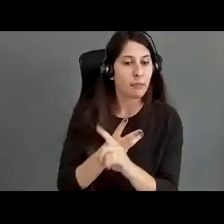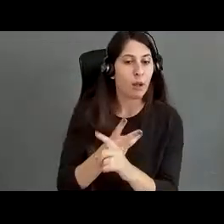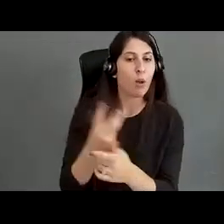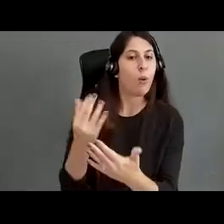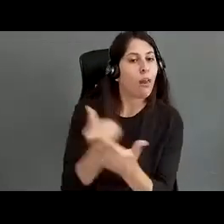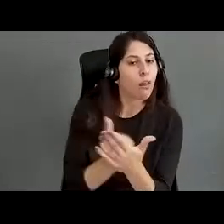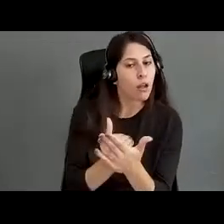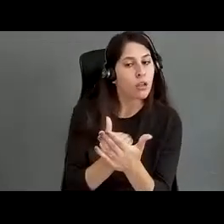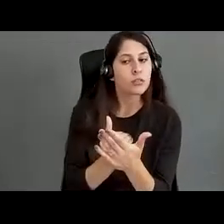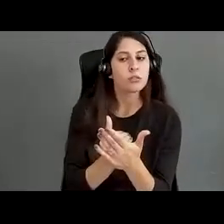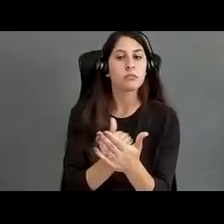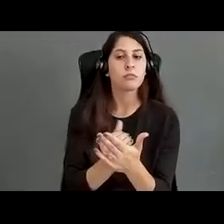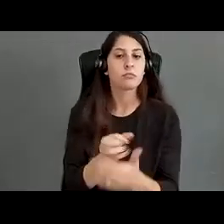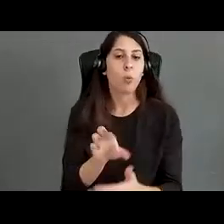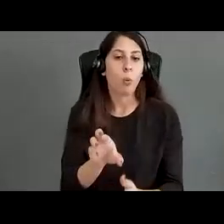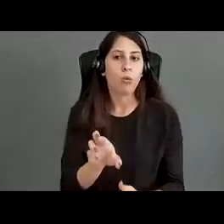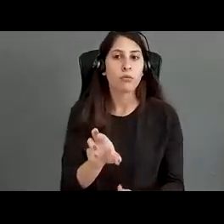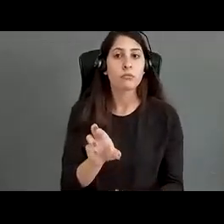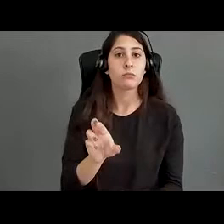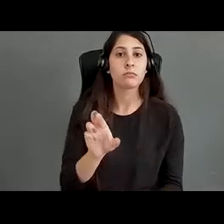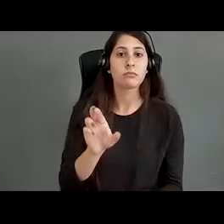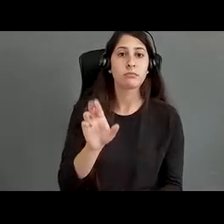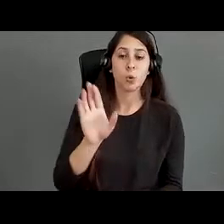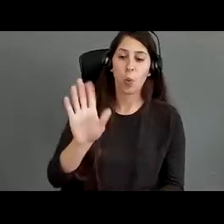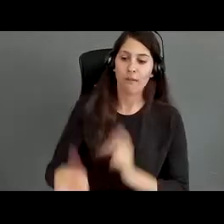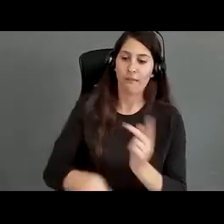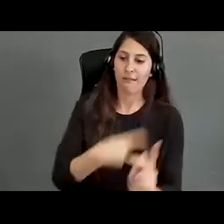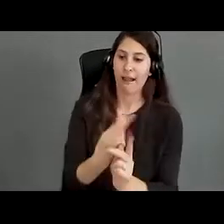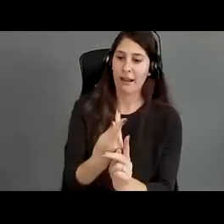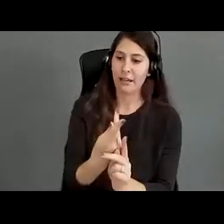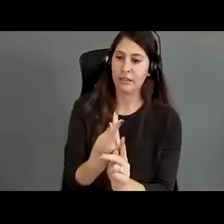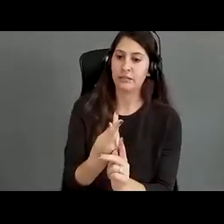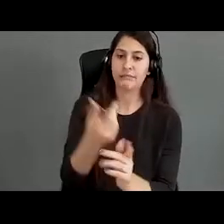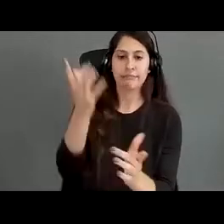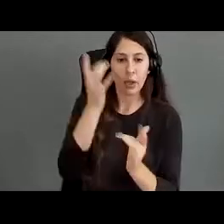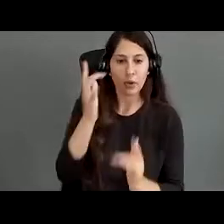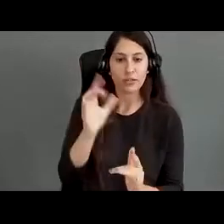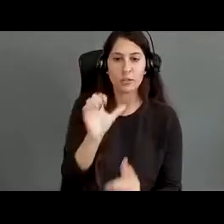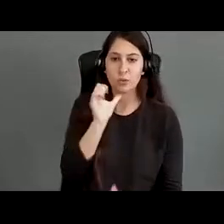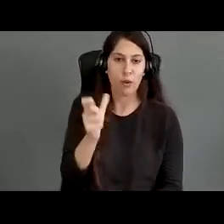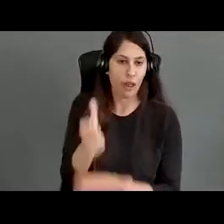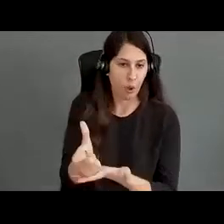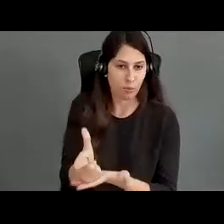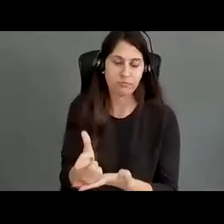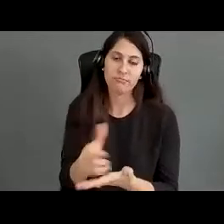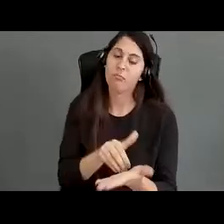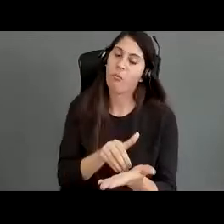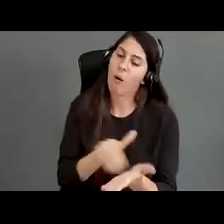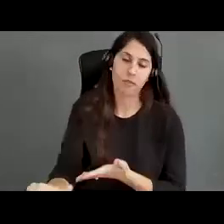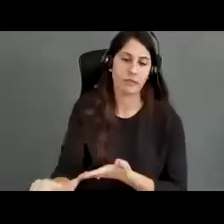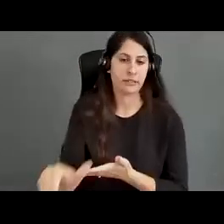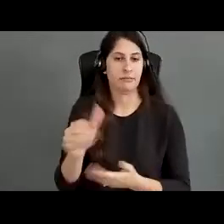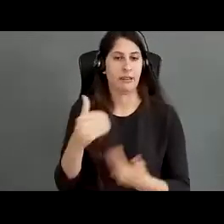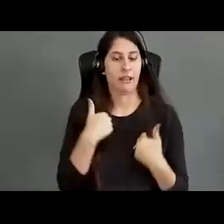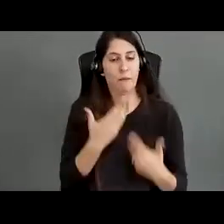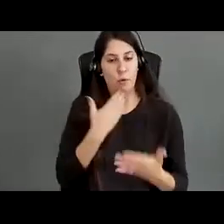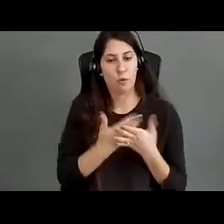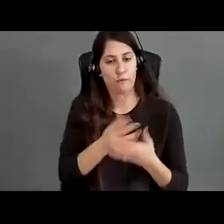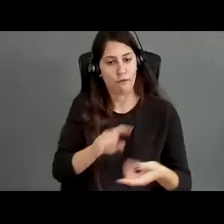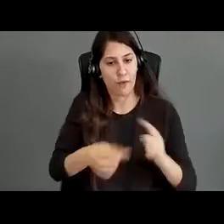Or we don't see people with your type of condition. That happens frequently in the mental-health space. I have a very good friend, who's a psychologist,